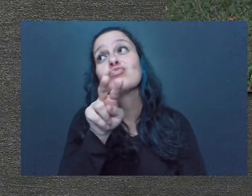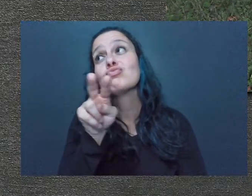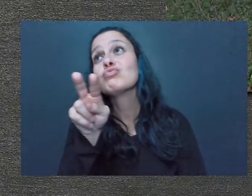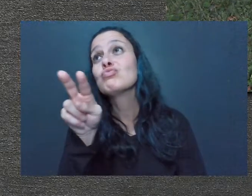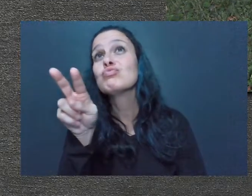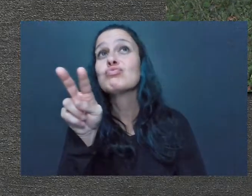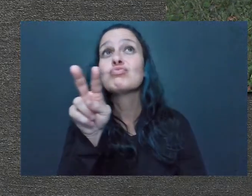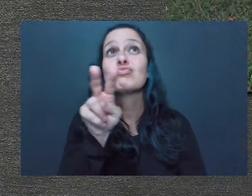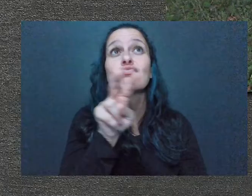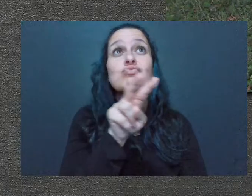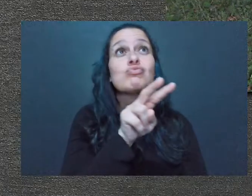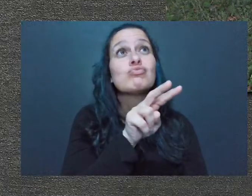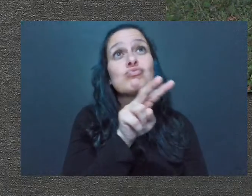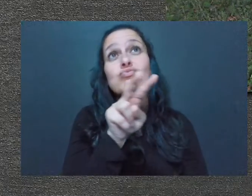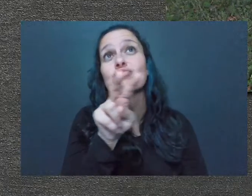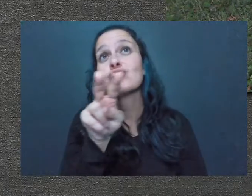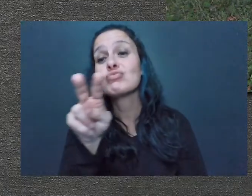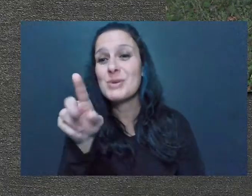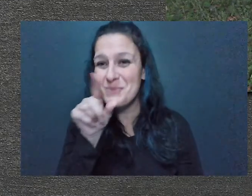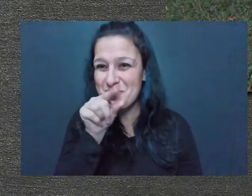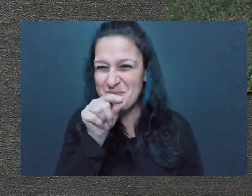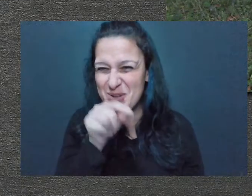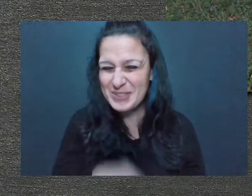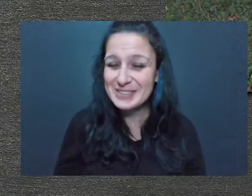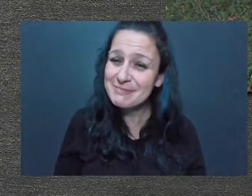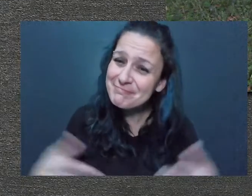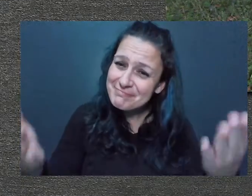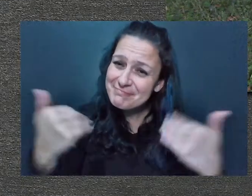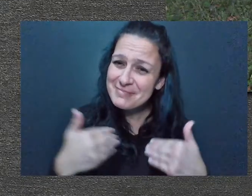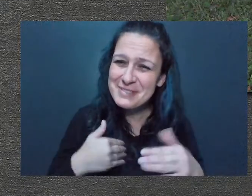Yes. So come with me to my classroom.